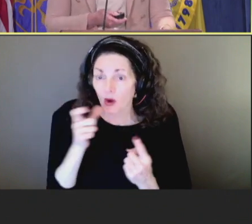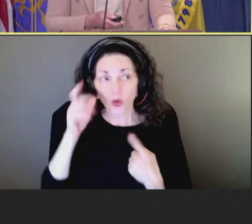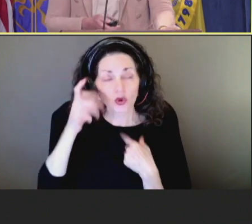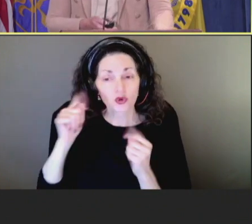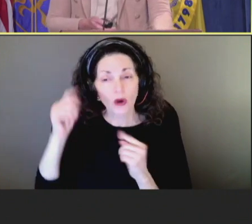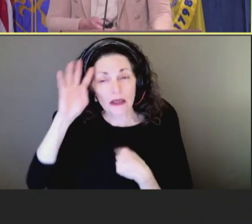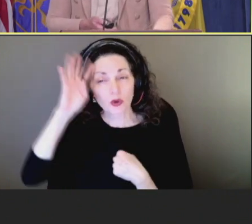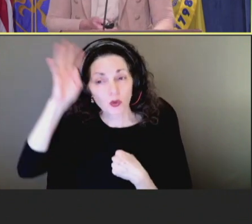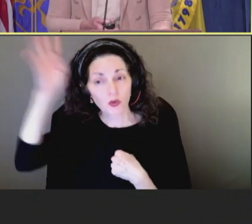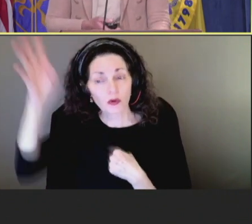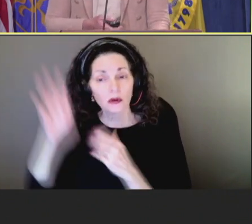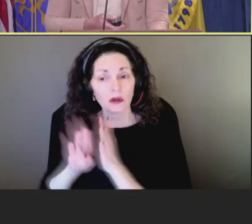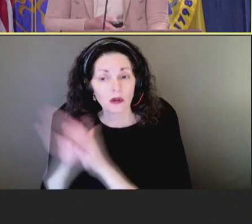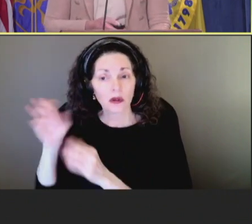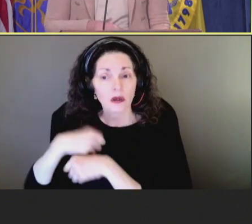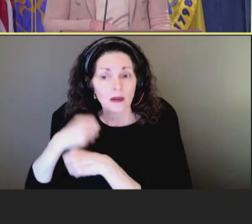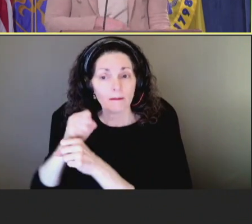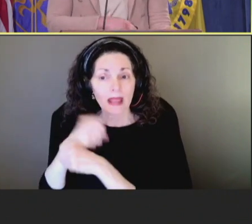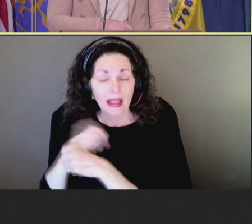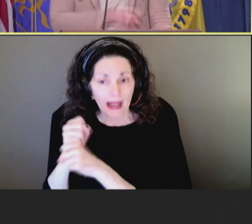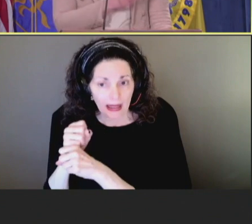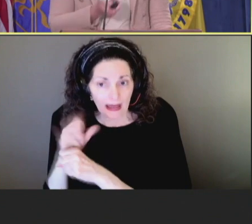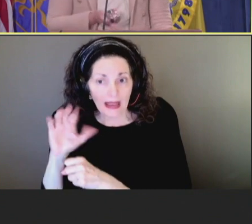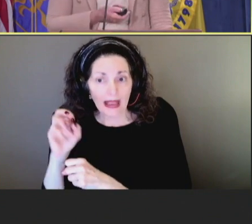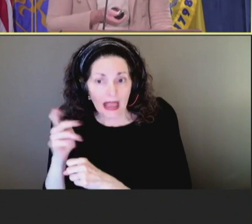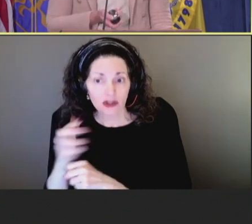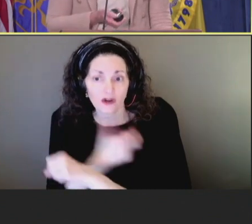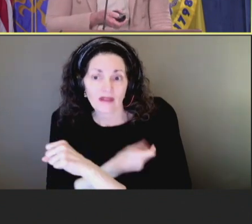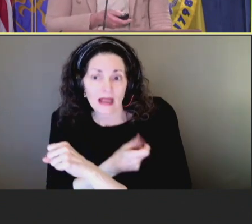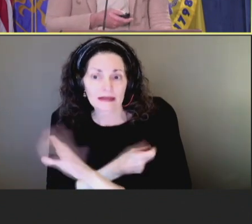developed at the University of Washington. This is just some of the coverage that they've seen,